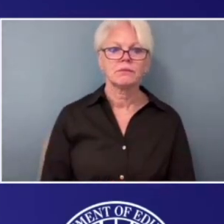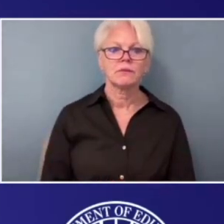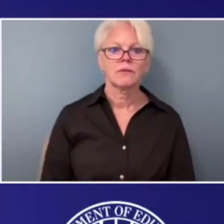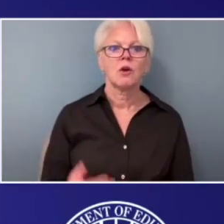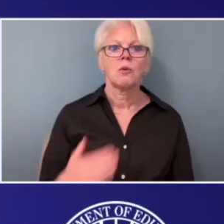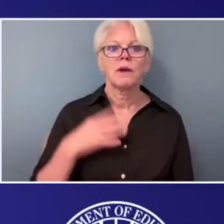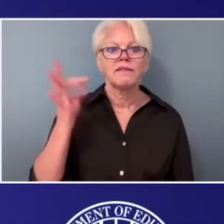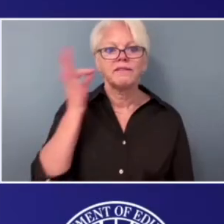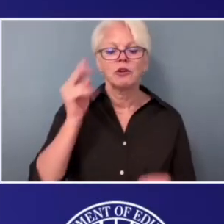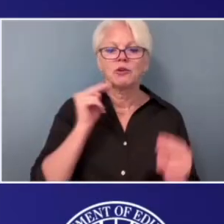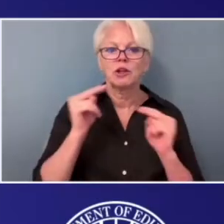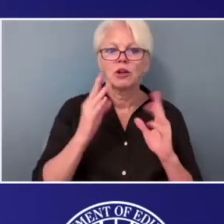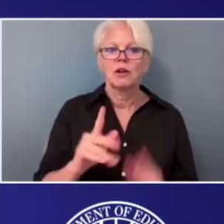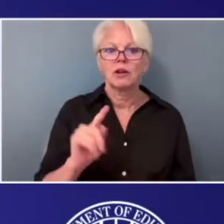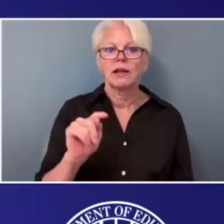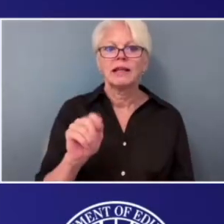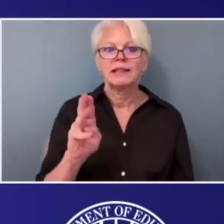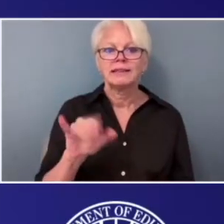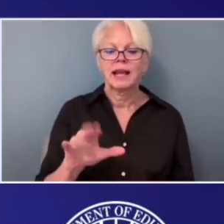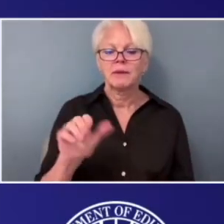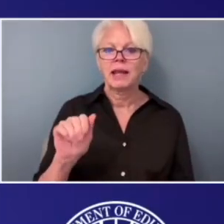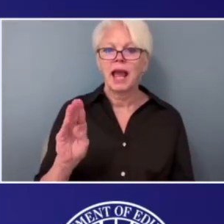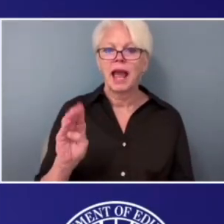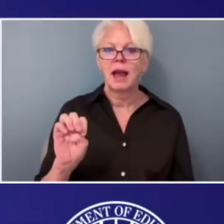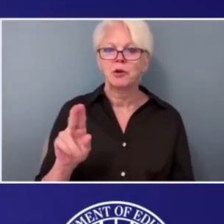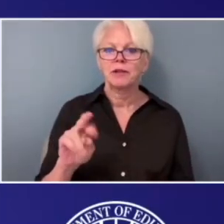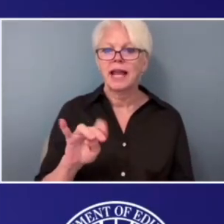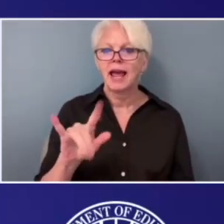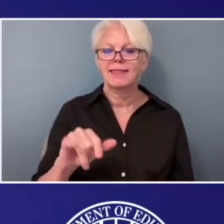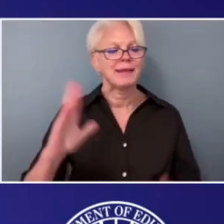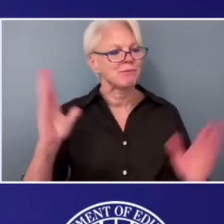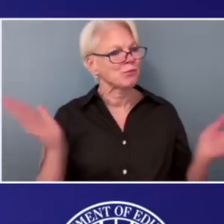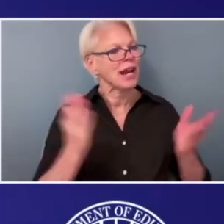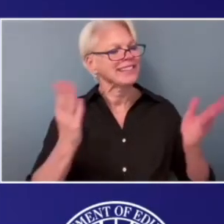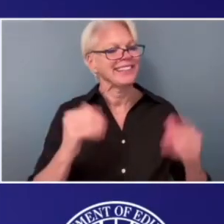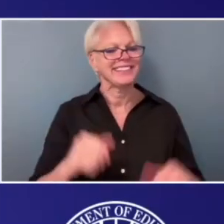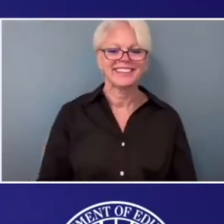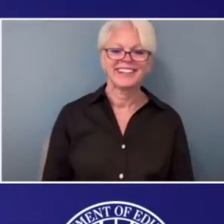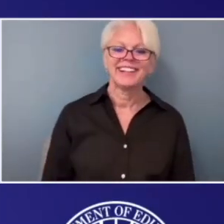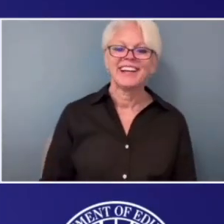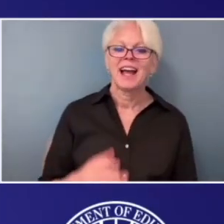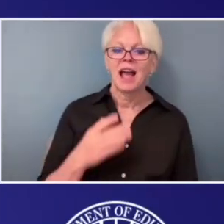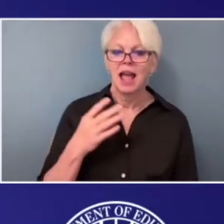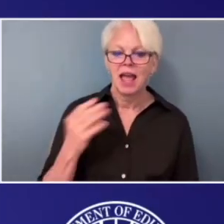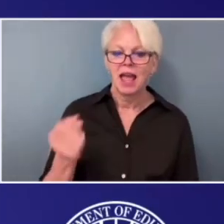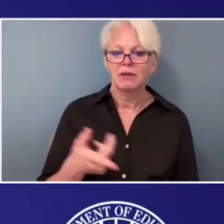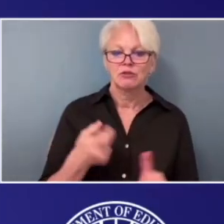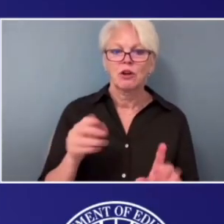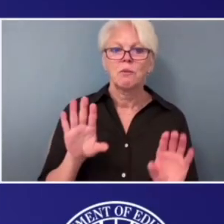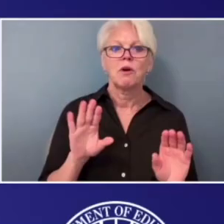negotiator, Tamy Abernathy. Present. Present. And from the Office of General Counsel?